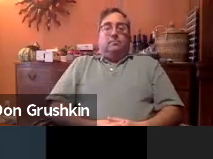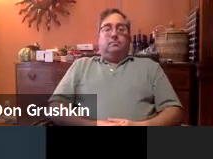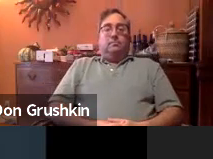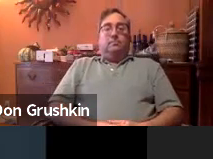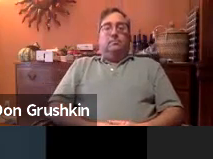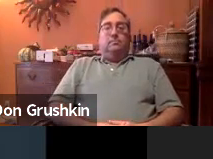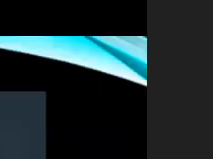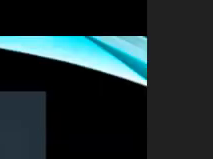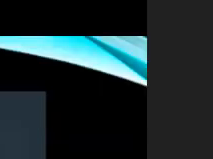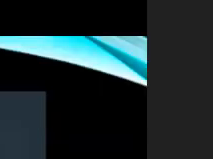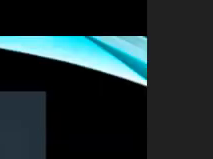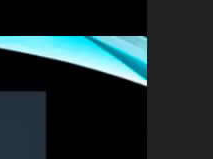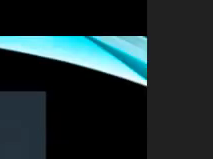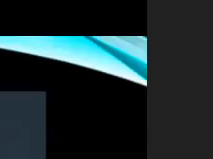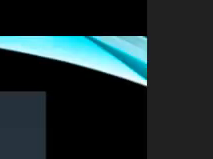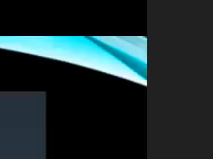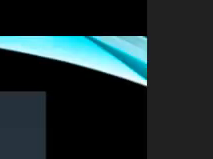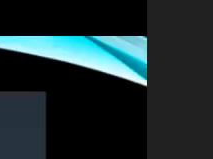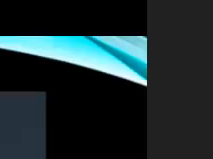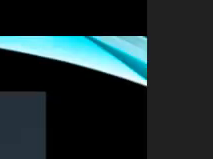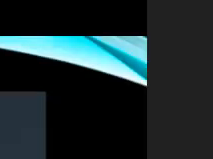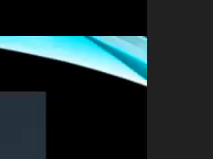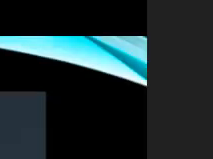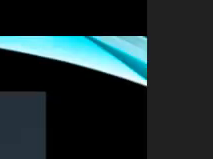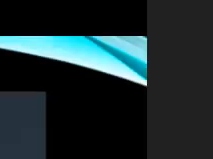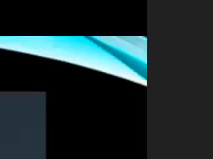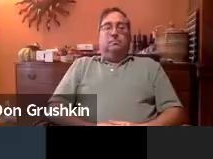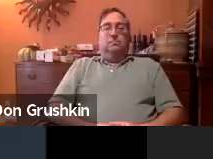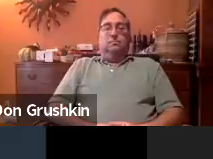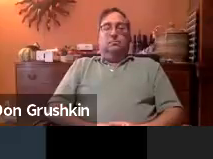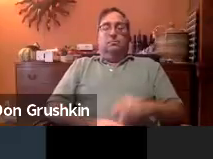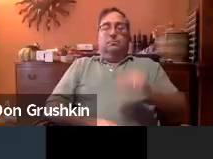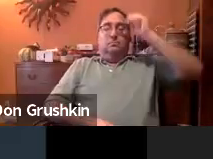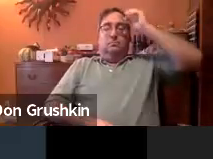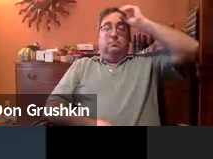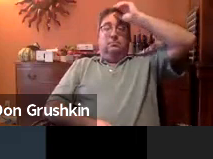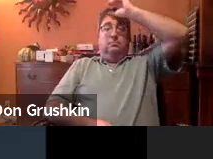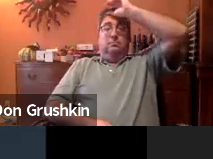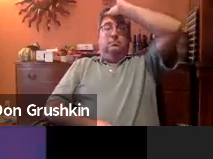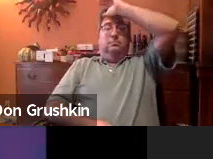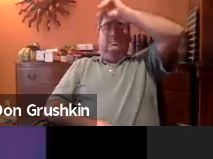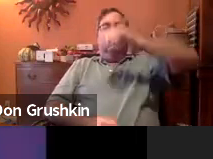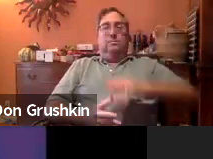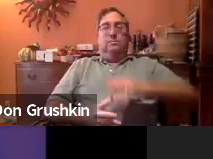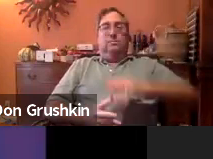They're making amazing strides to deaf-friendly design as this video shows.